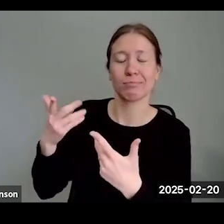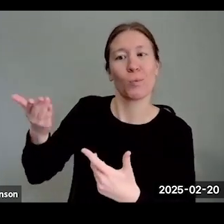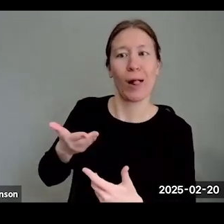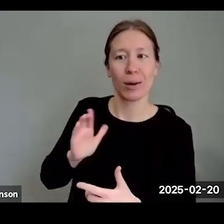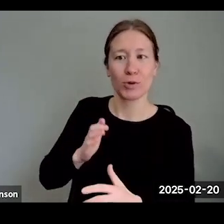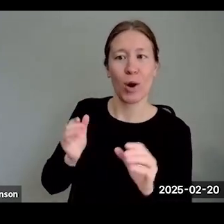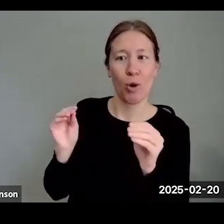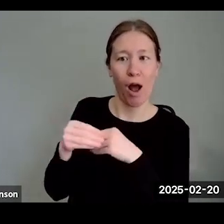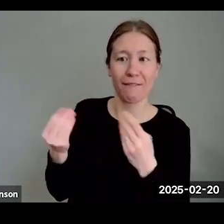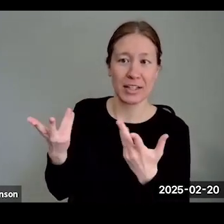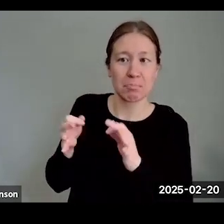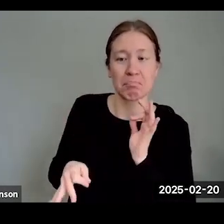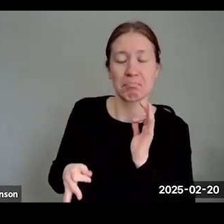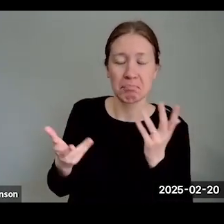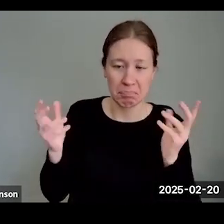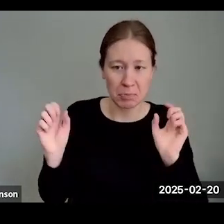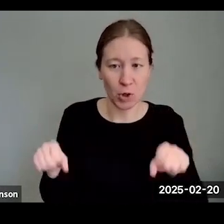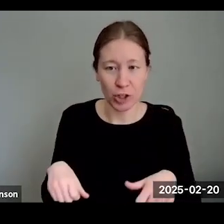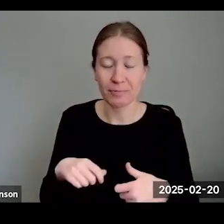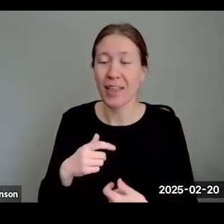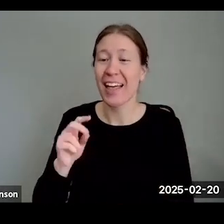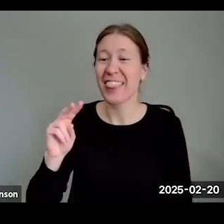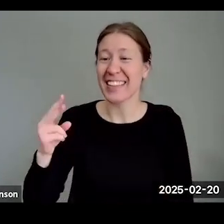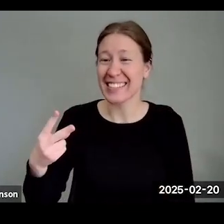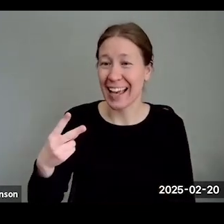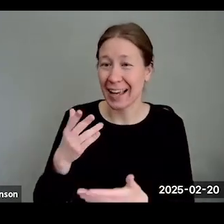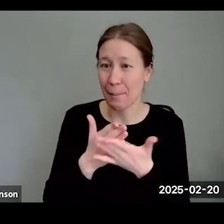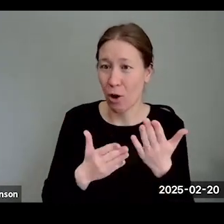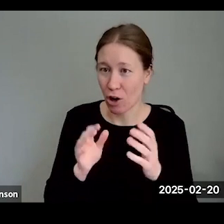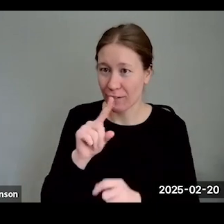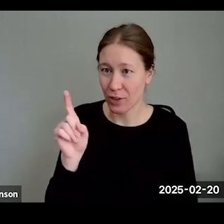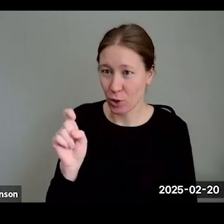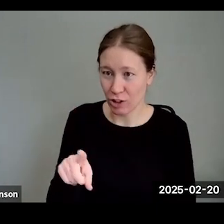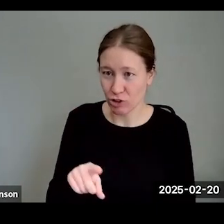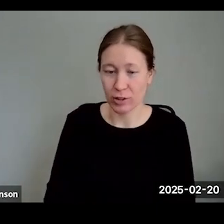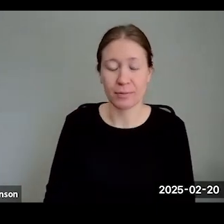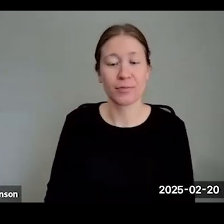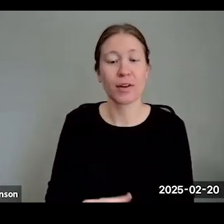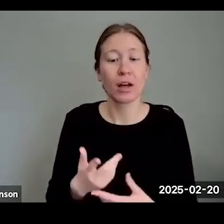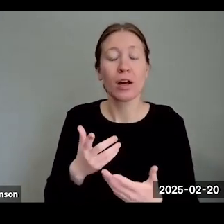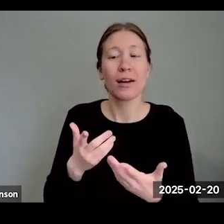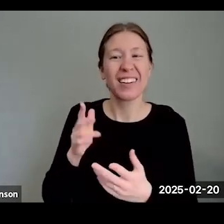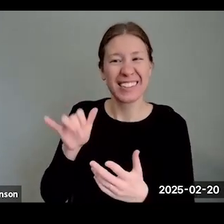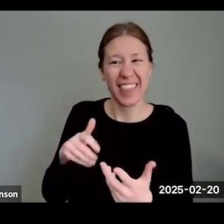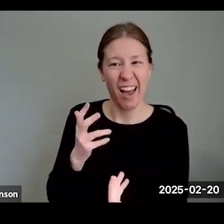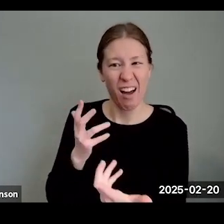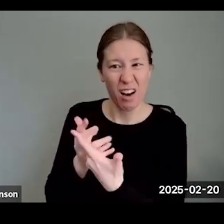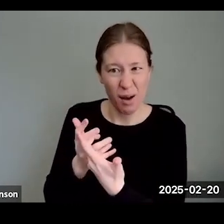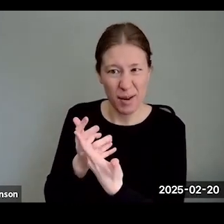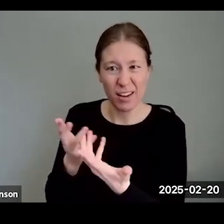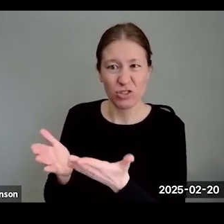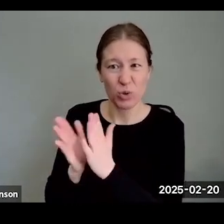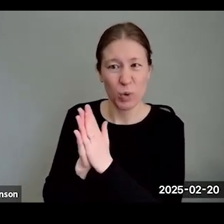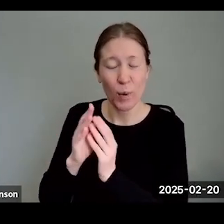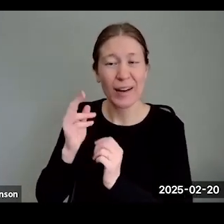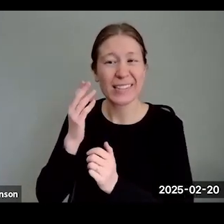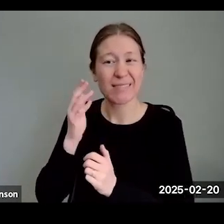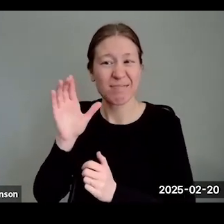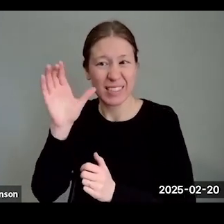As far as our second part of the question. Does the accommodation request seem reasonable? So on its face, given the information